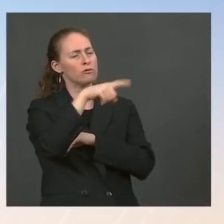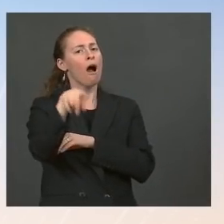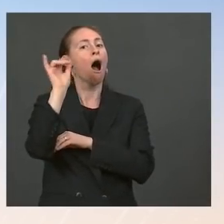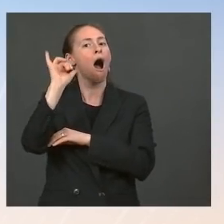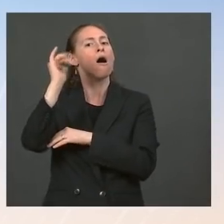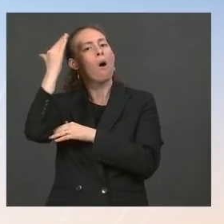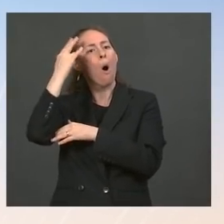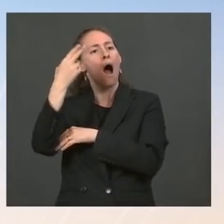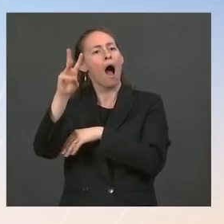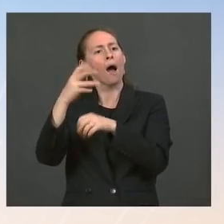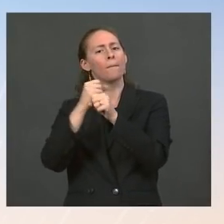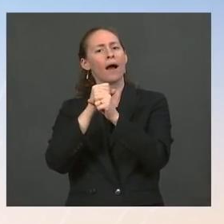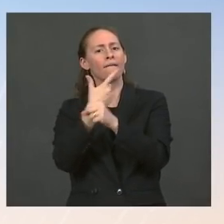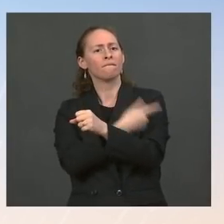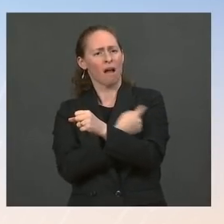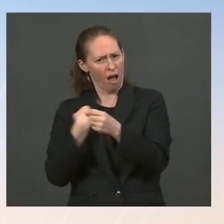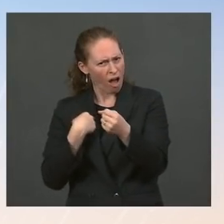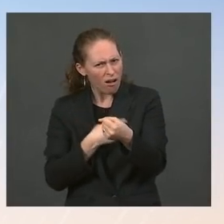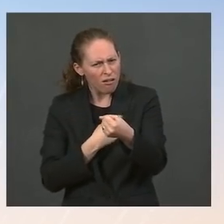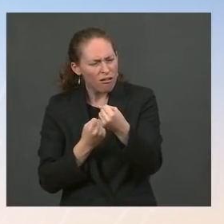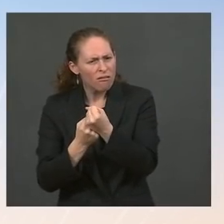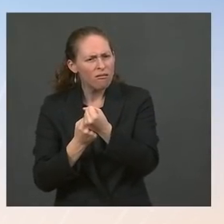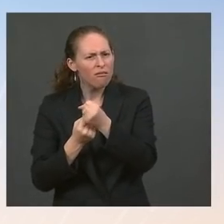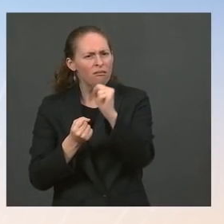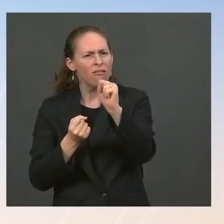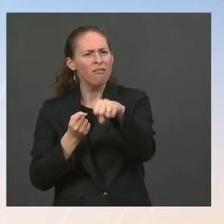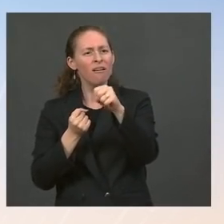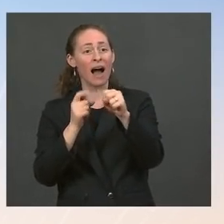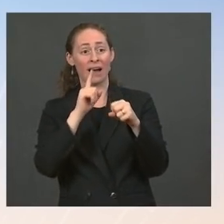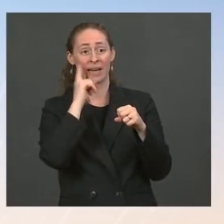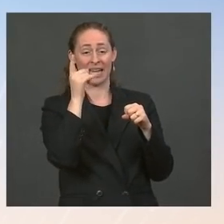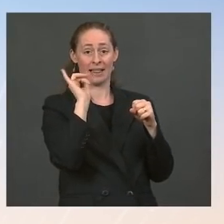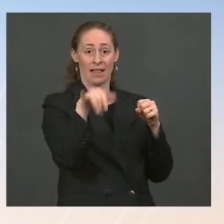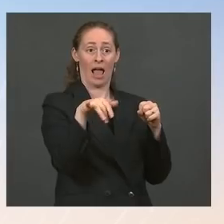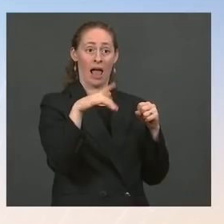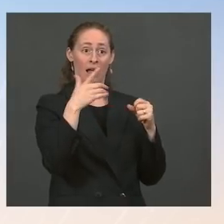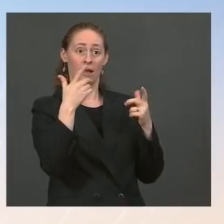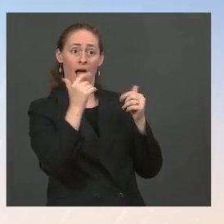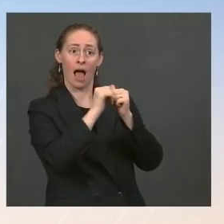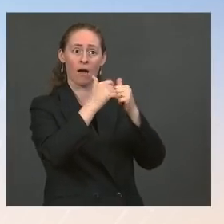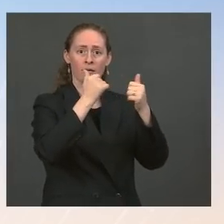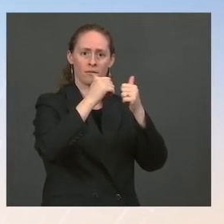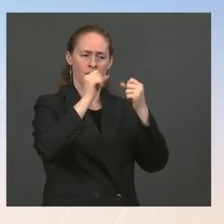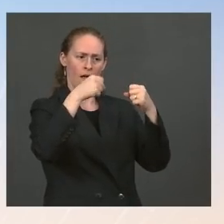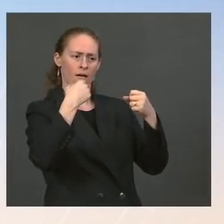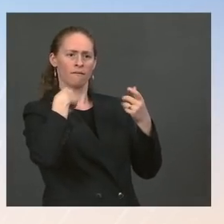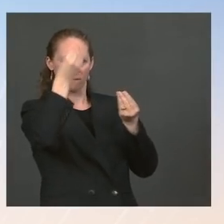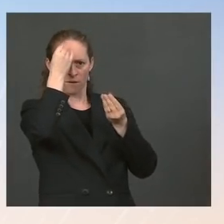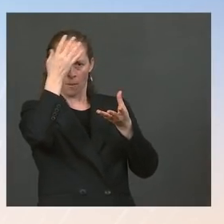So, the process of technology transfers, as you know, involves teaching other -- another company how to make a vaccine that takes specialized scientists